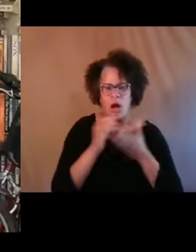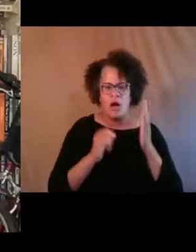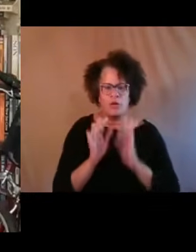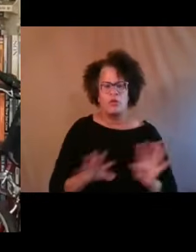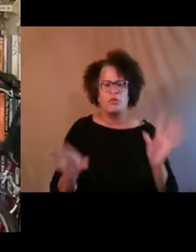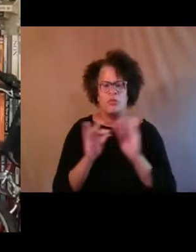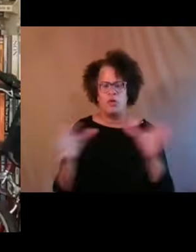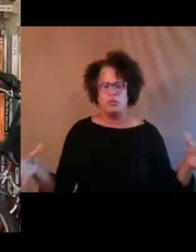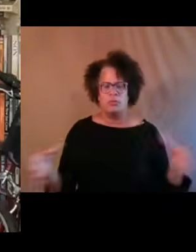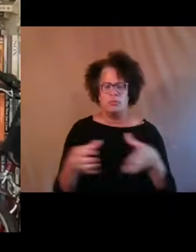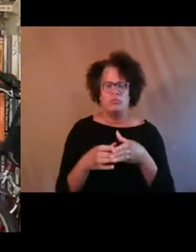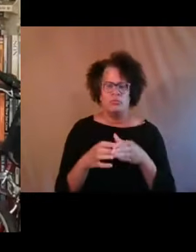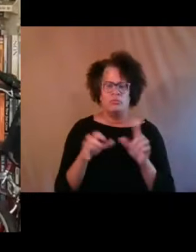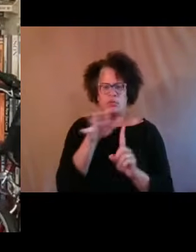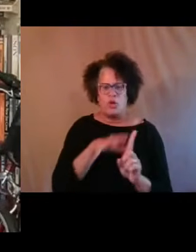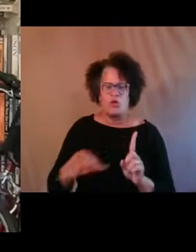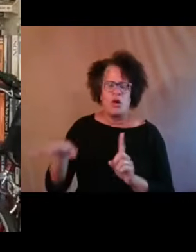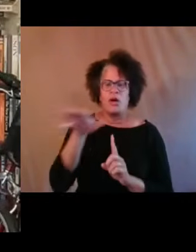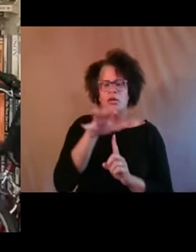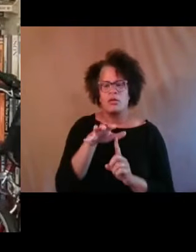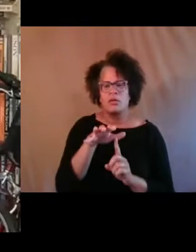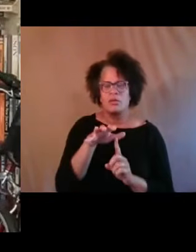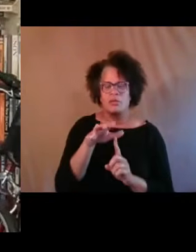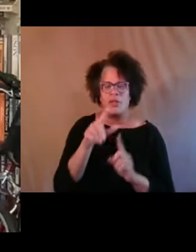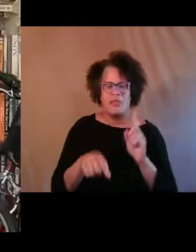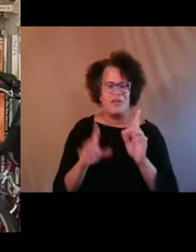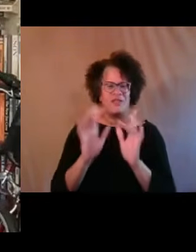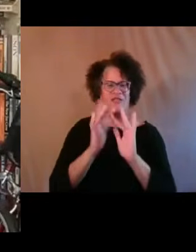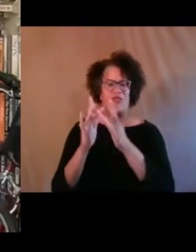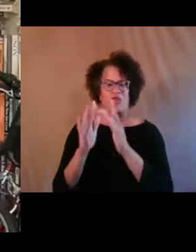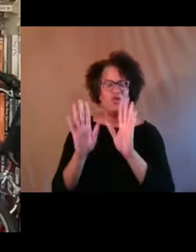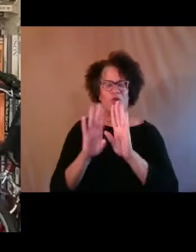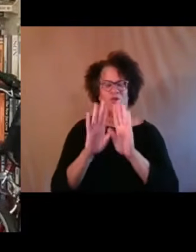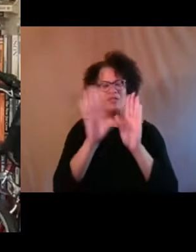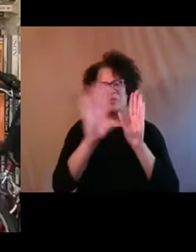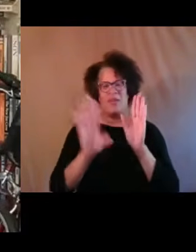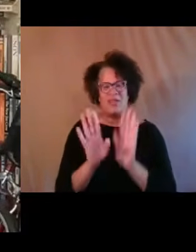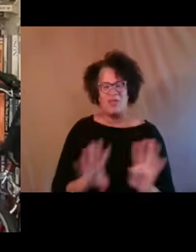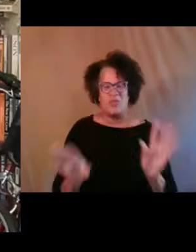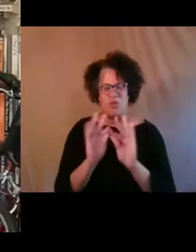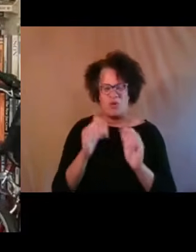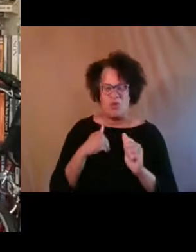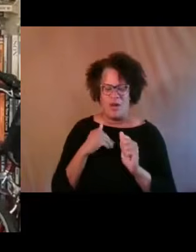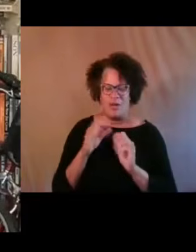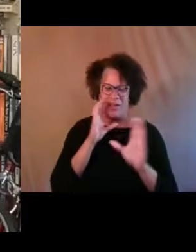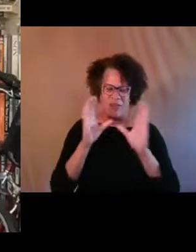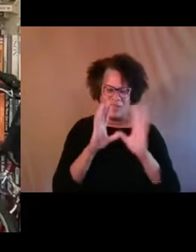across this virtual space and remind us why we are having these conversations for the culture.